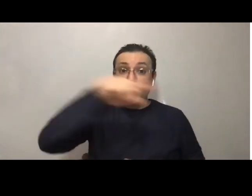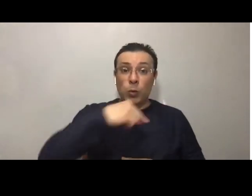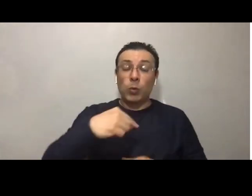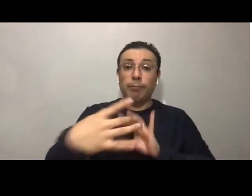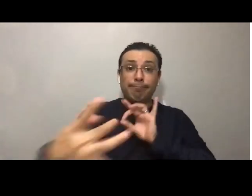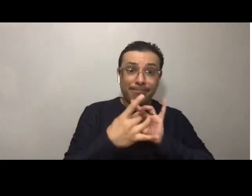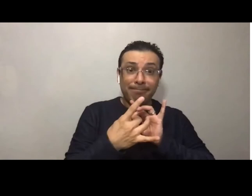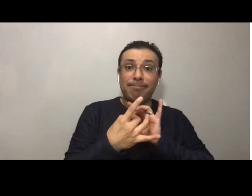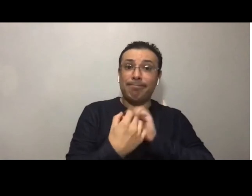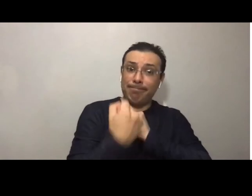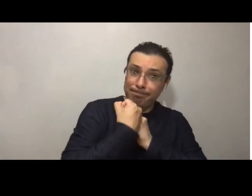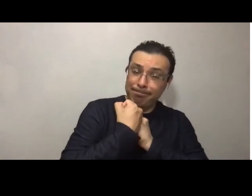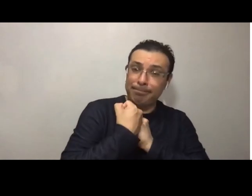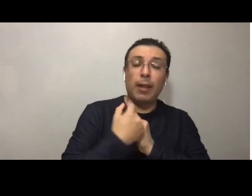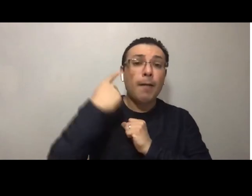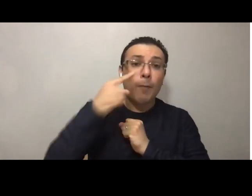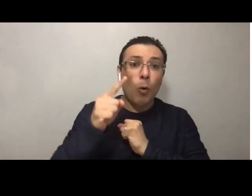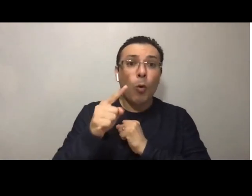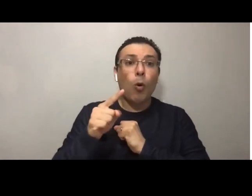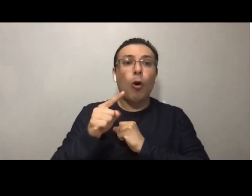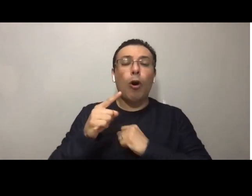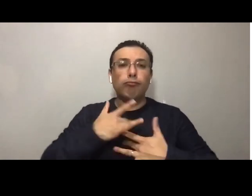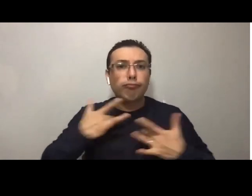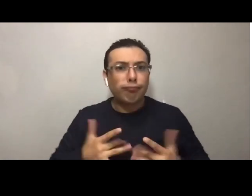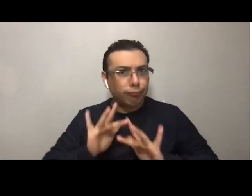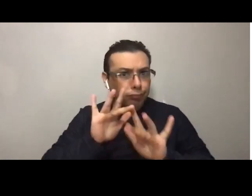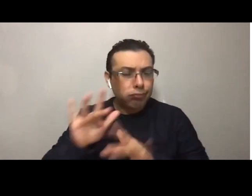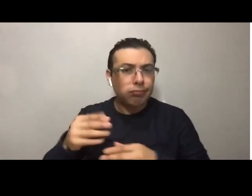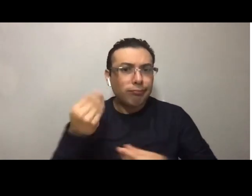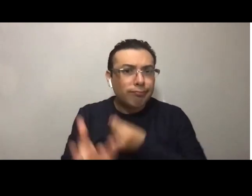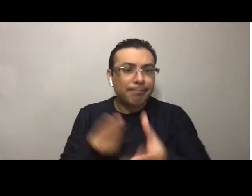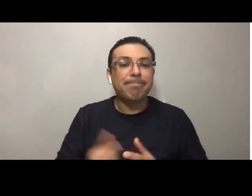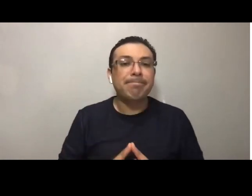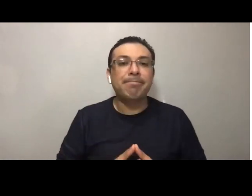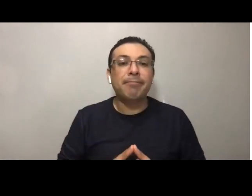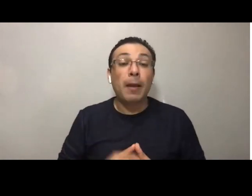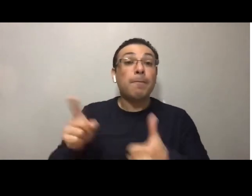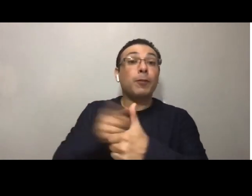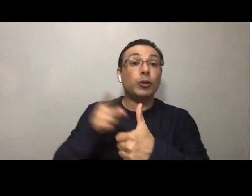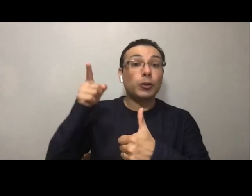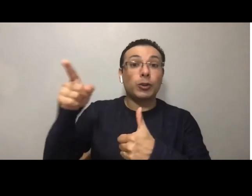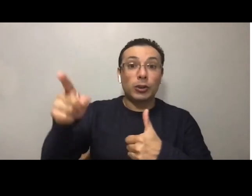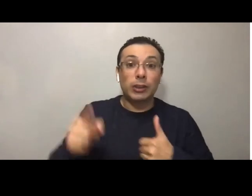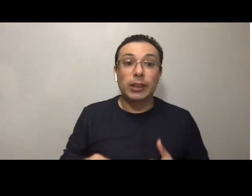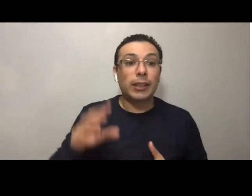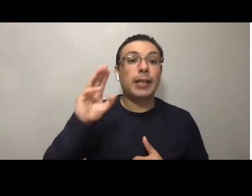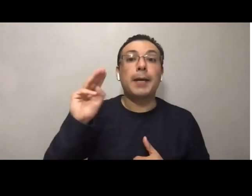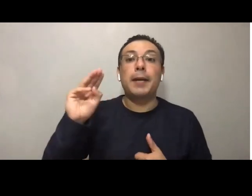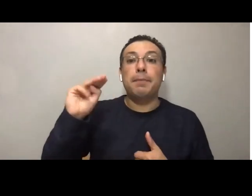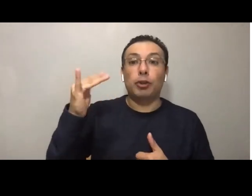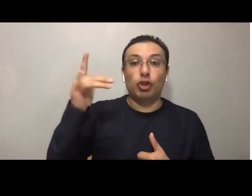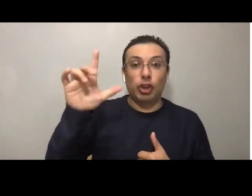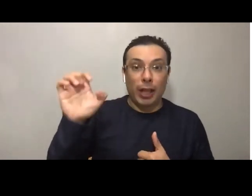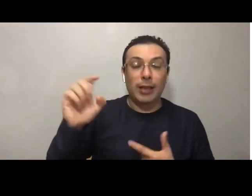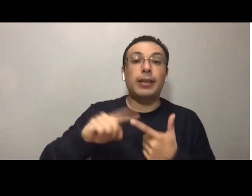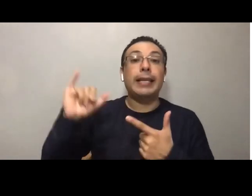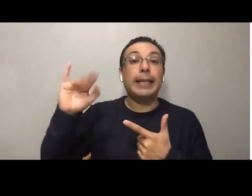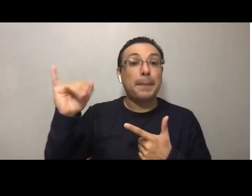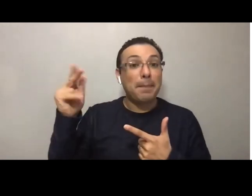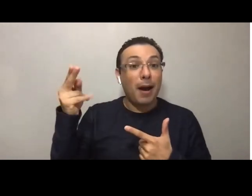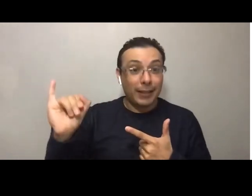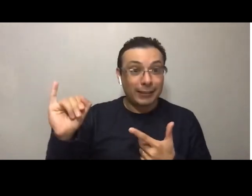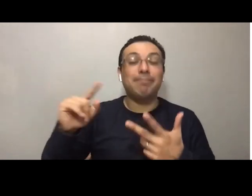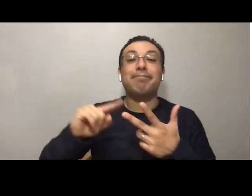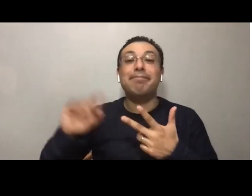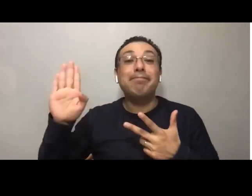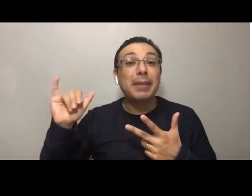And so, to the brilliant and amazing speakers and moderator, Michelle Bishop, Imani Barbarin, and Dr. Bianca Laureano, thank you for sharing your expertise.